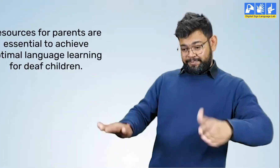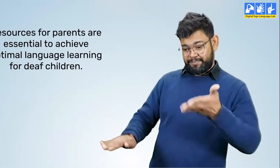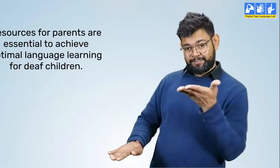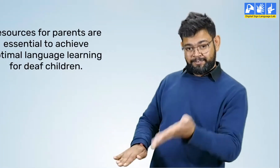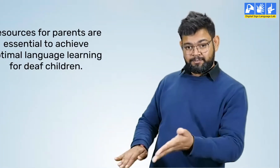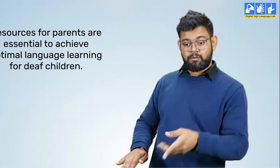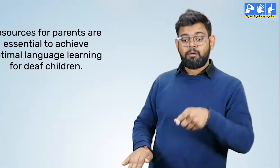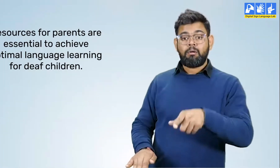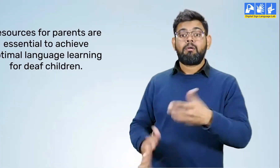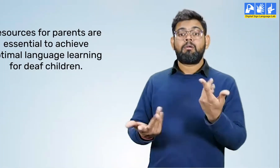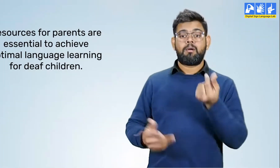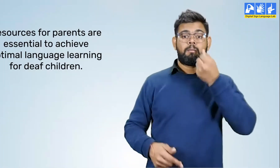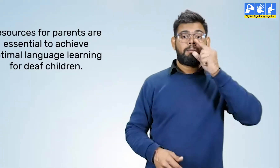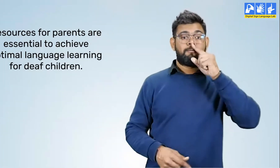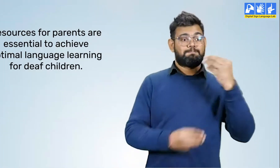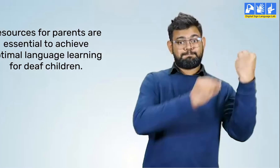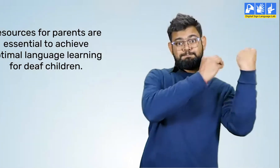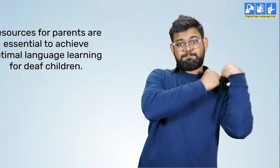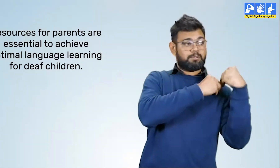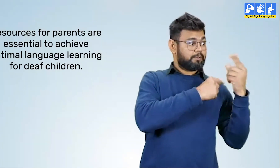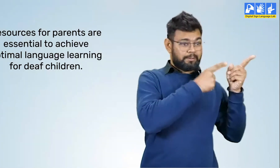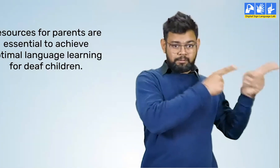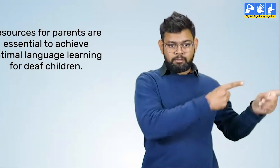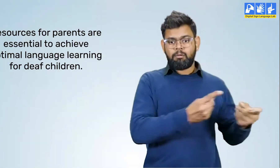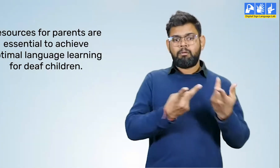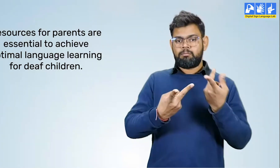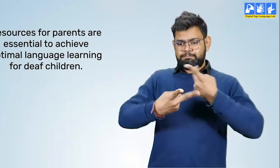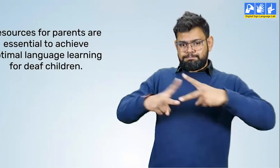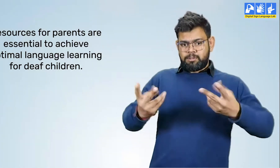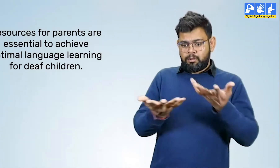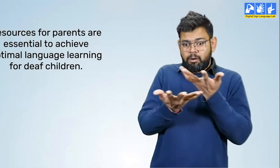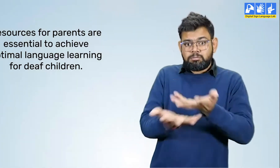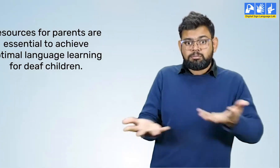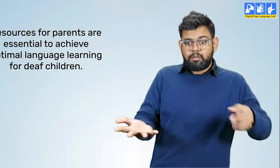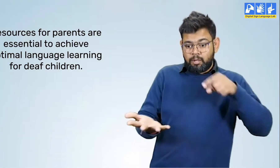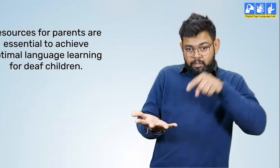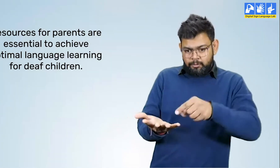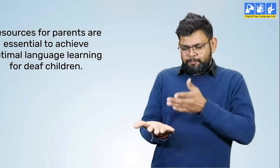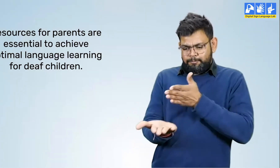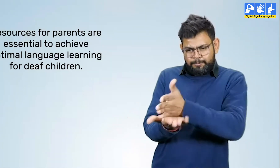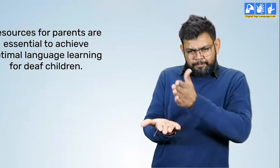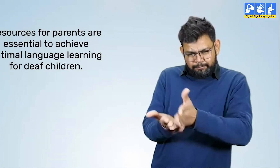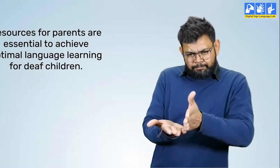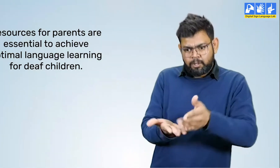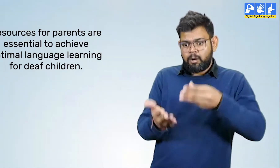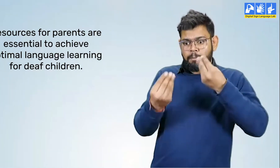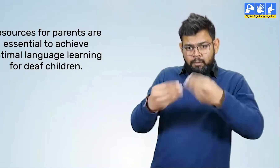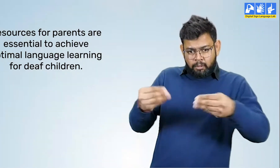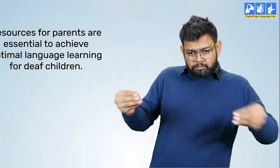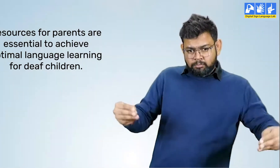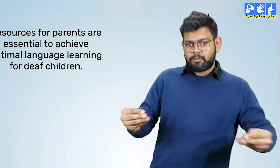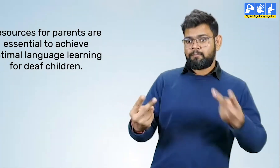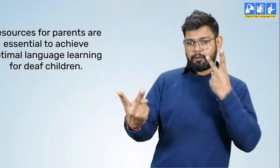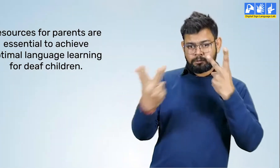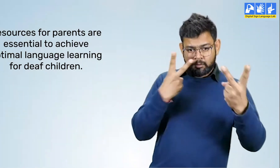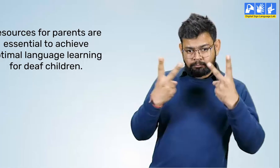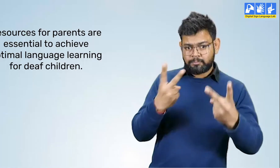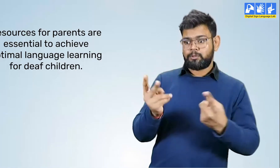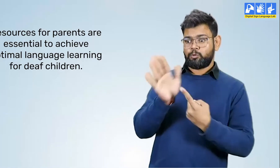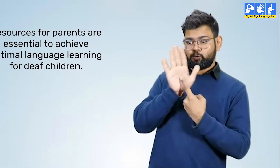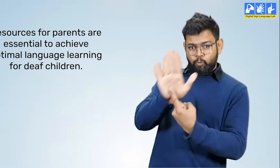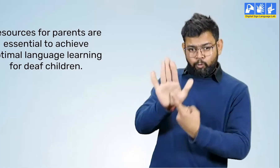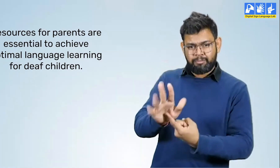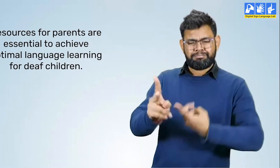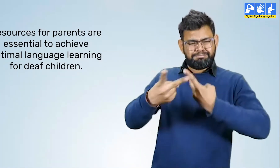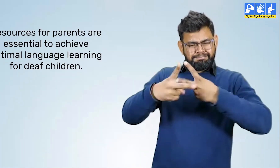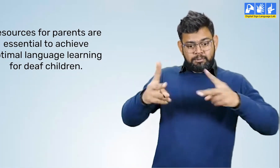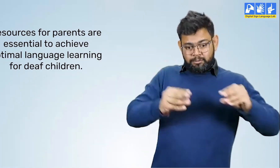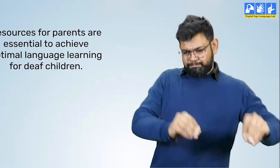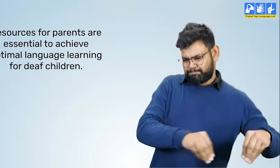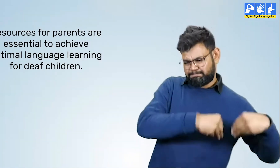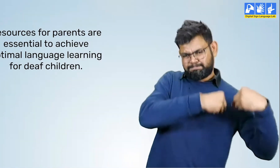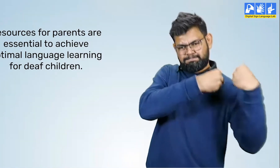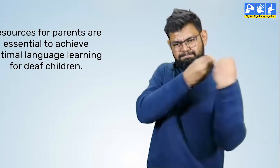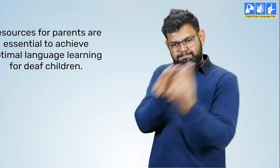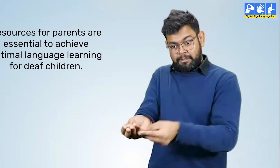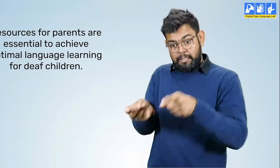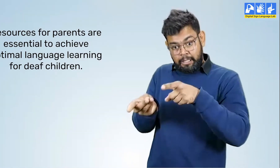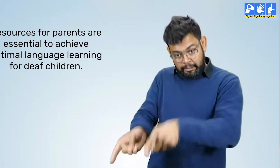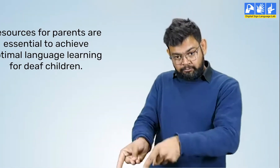It is the responsibility of parents of deaf children to provide with Resources to children